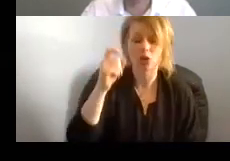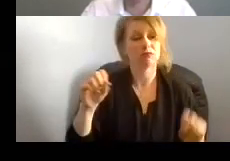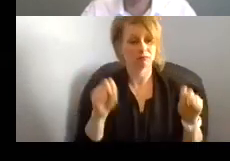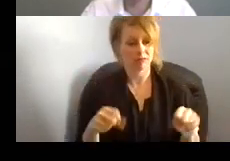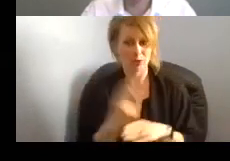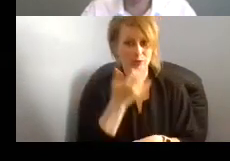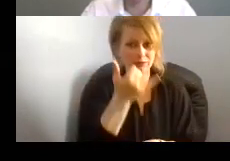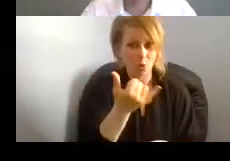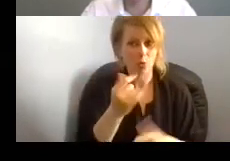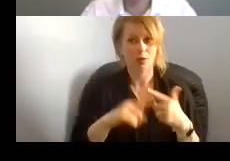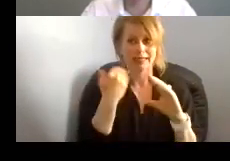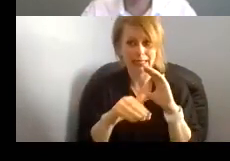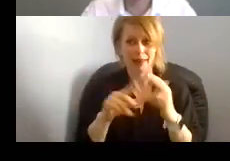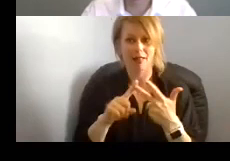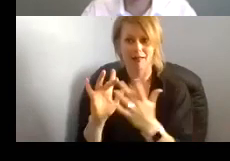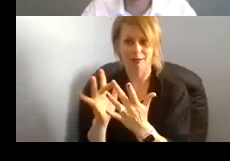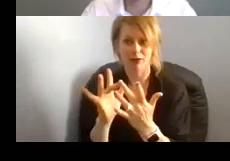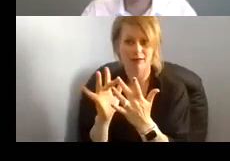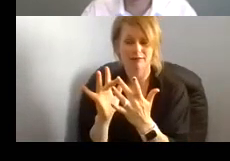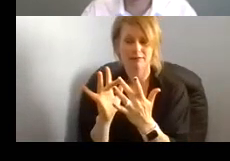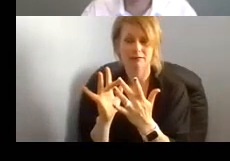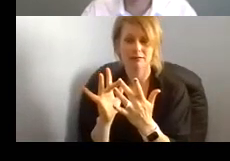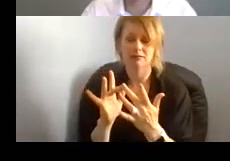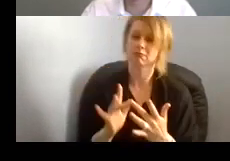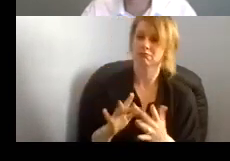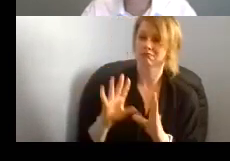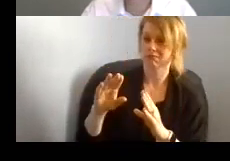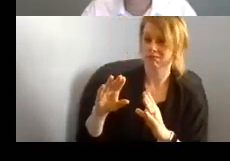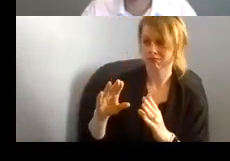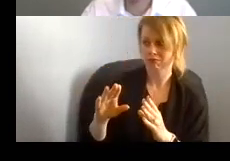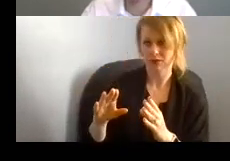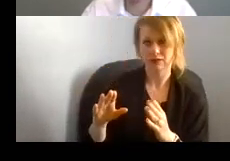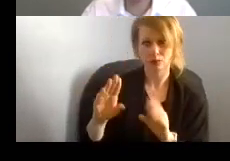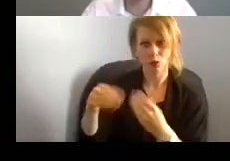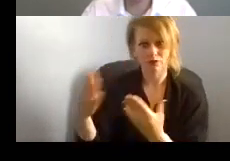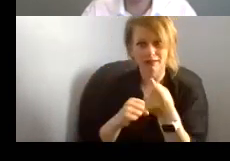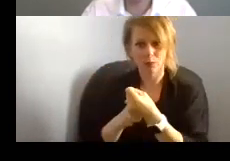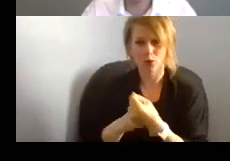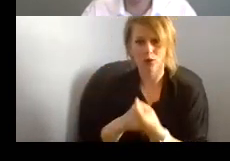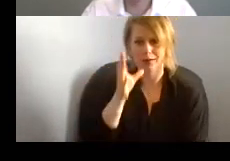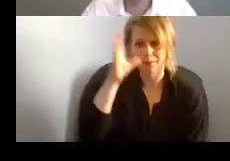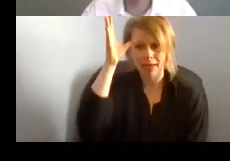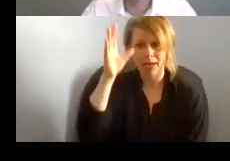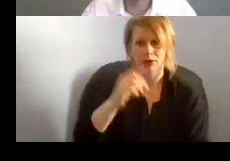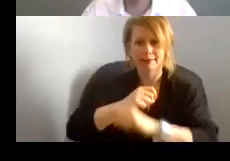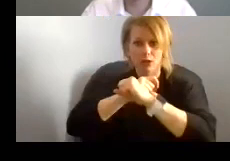And the support, quite honestly, we provide to parents and guardians and other family members is generally not delivered in person